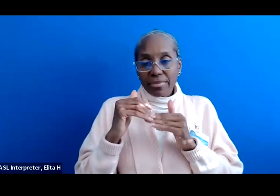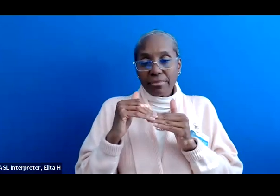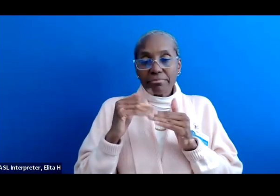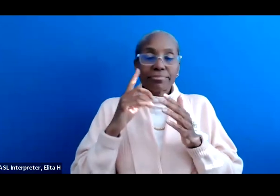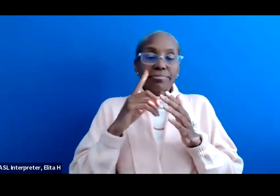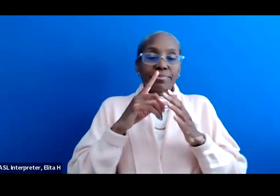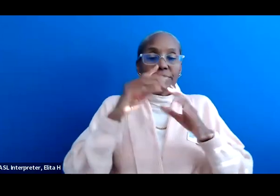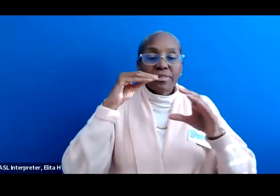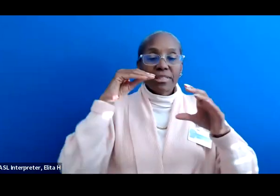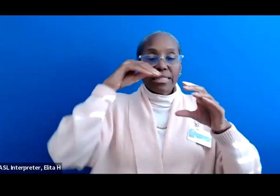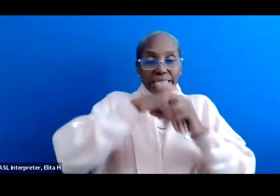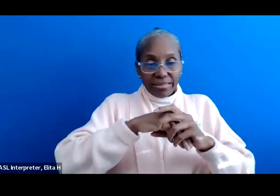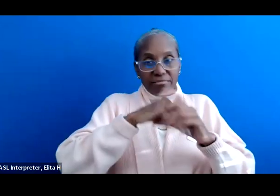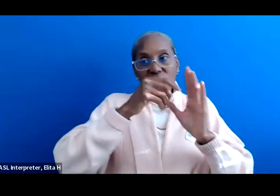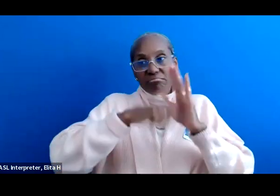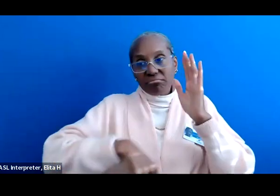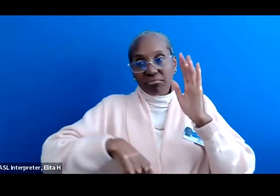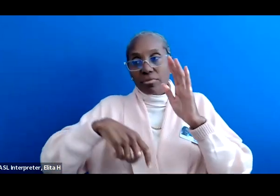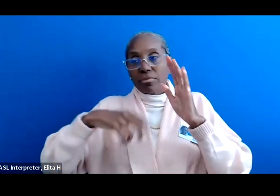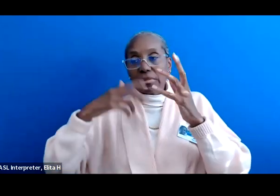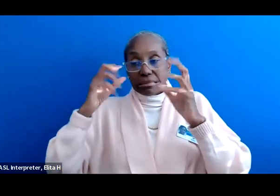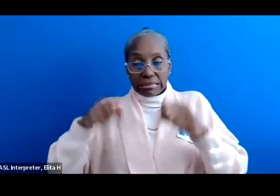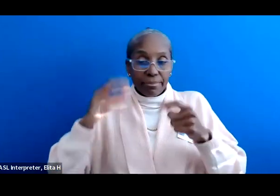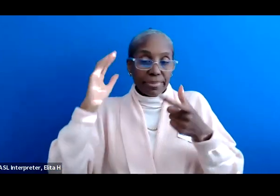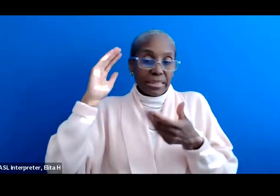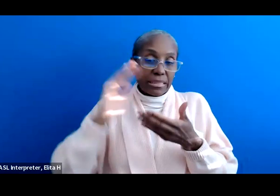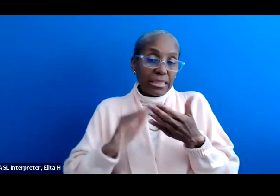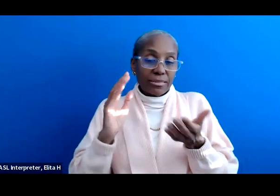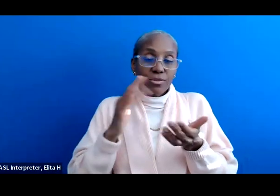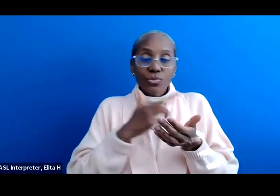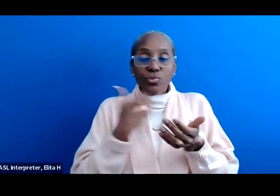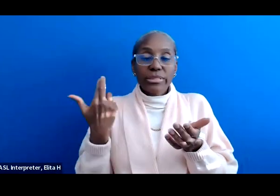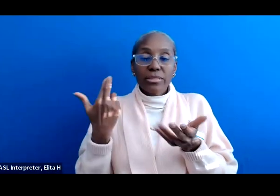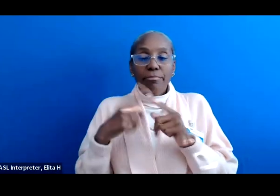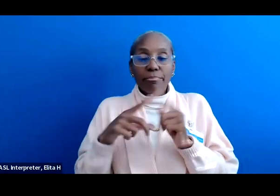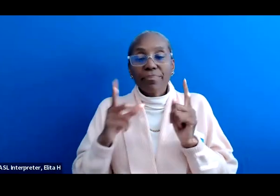It can be pretty, not too much risk, but you need to look at all those